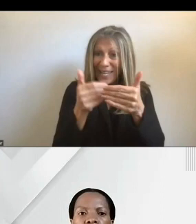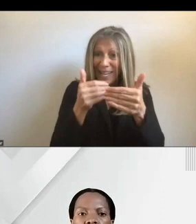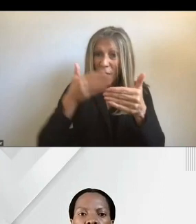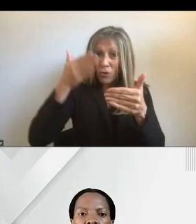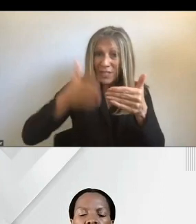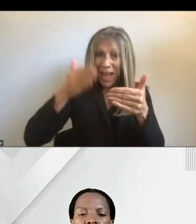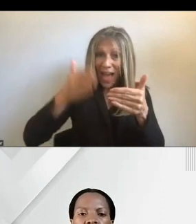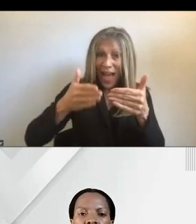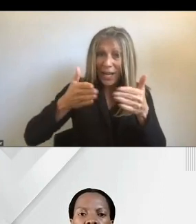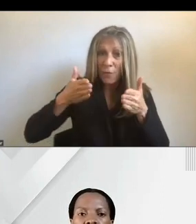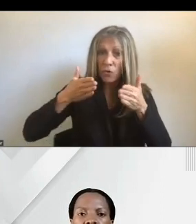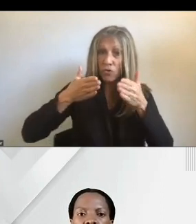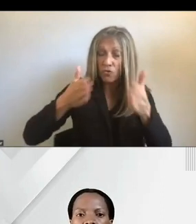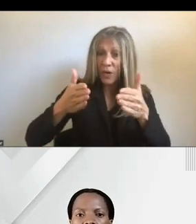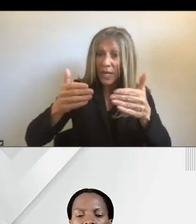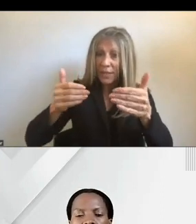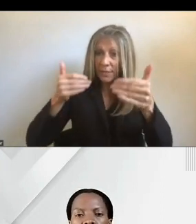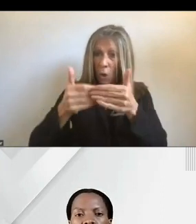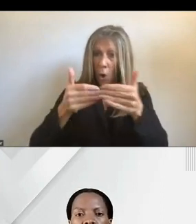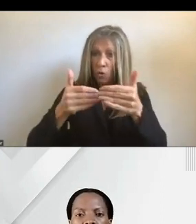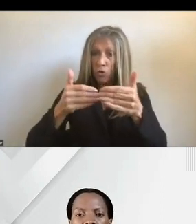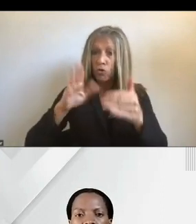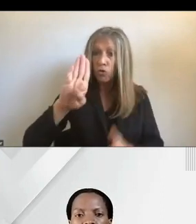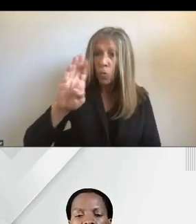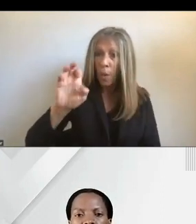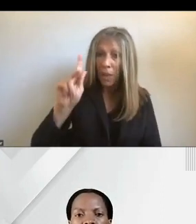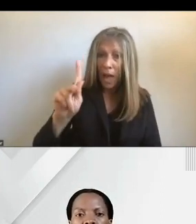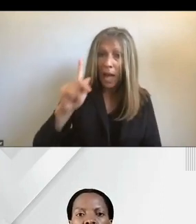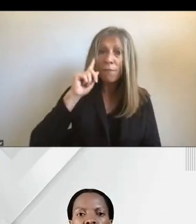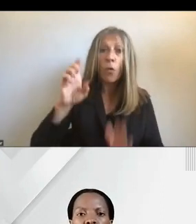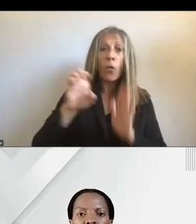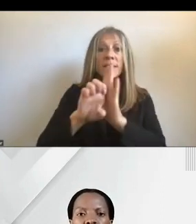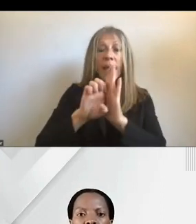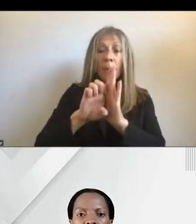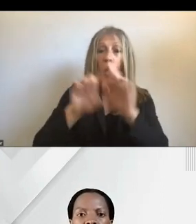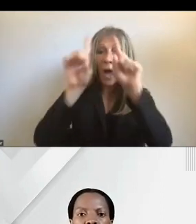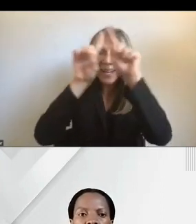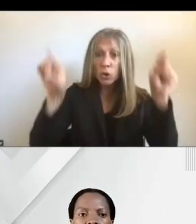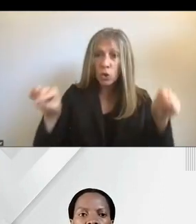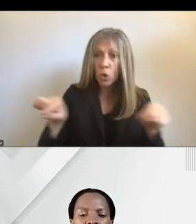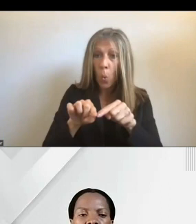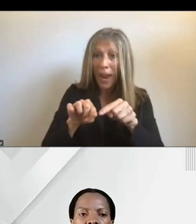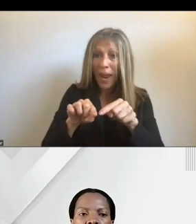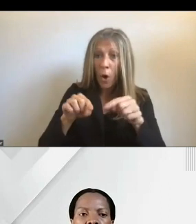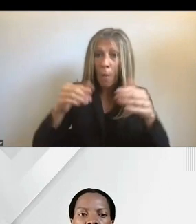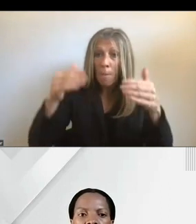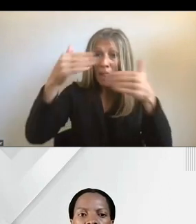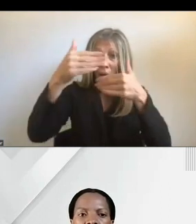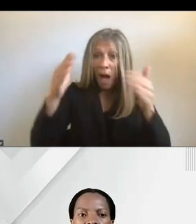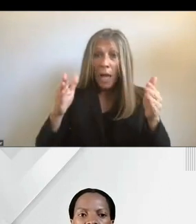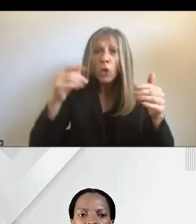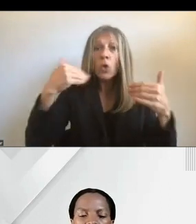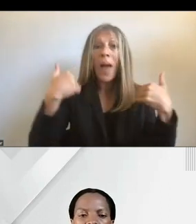of the streets surrounding a block. Ror example, on a square block bounded by Main Street to the South,